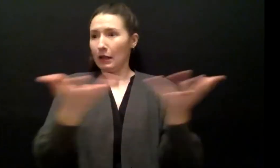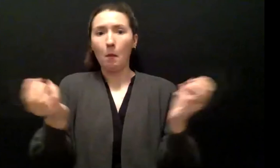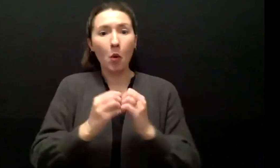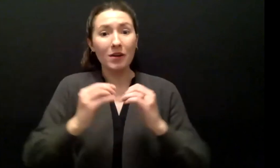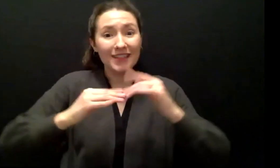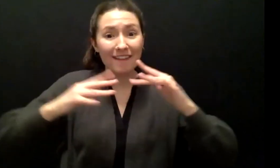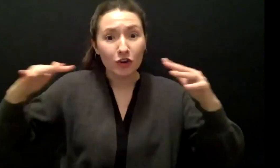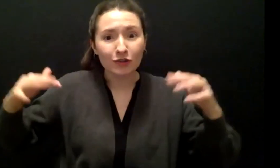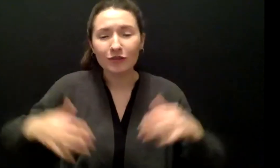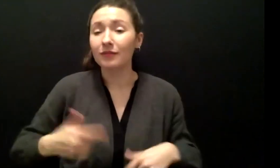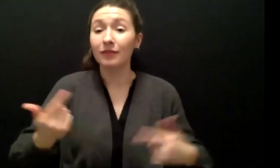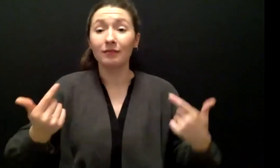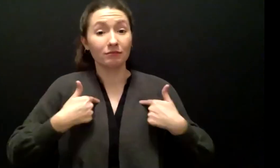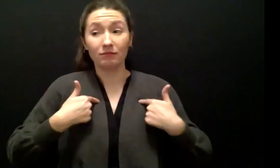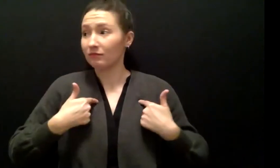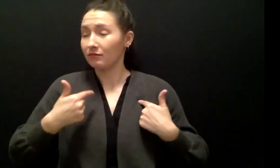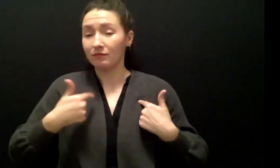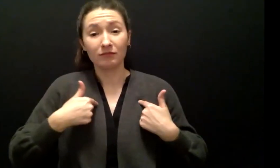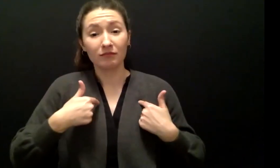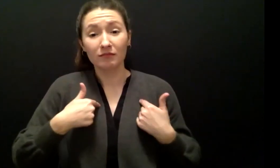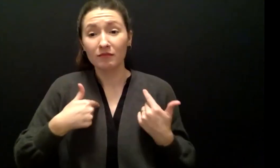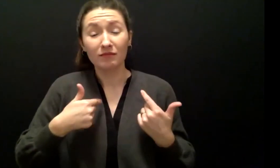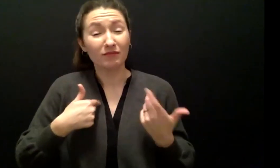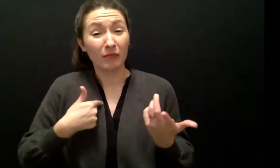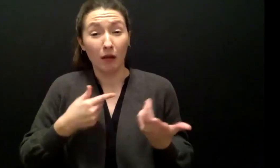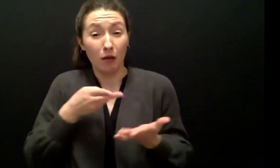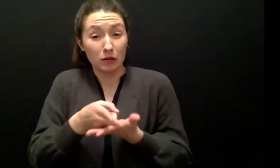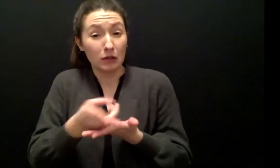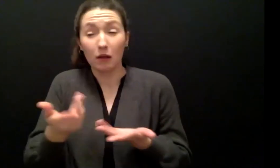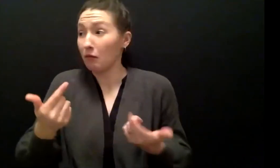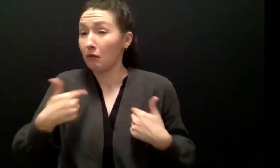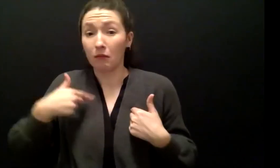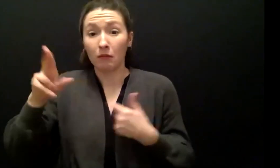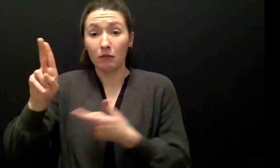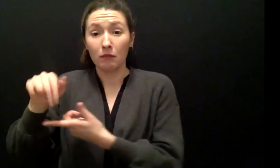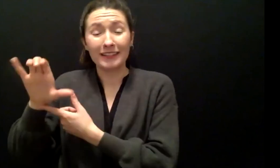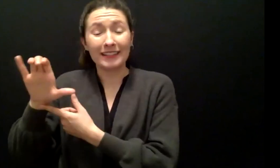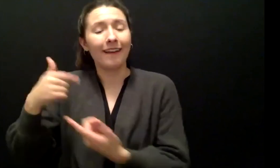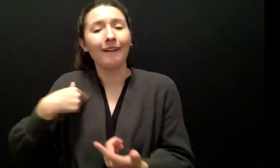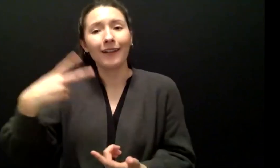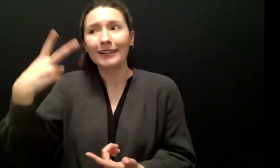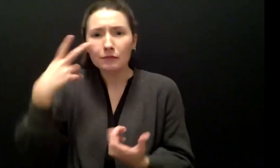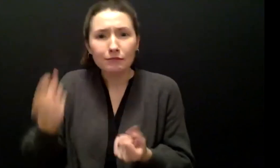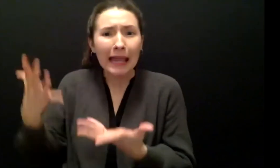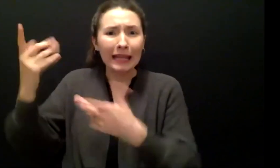[Dr. Vendryes] Really? Wow, okay. [Diane] You've heard about it people are asking about that but there's another one...